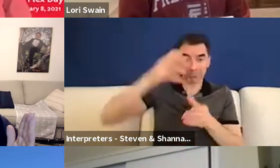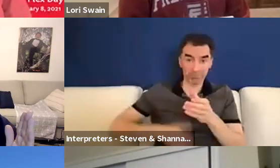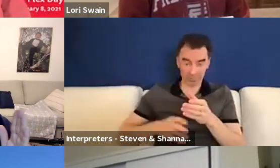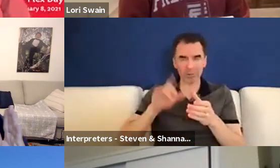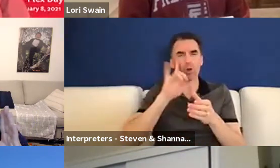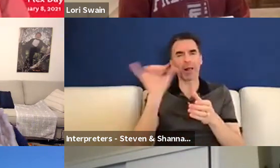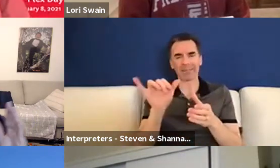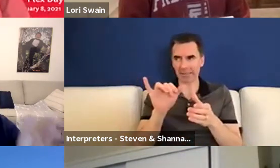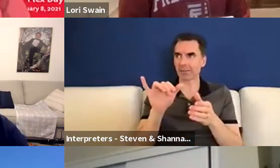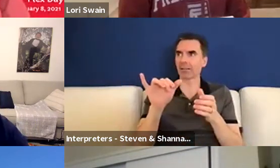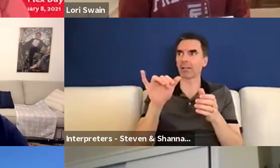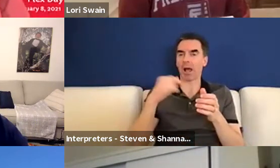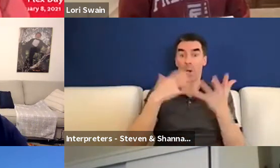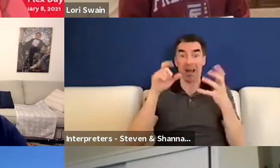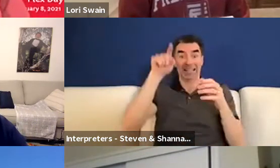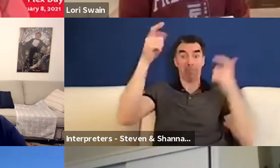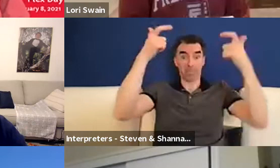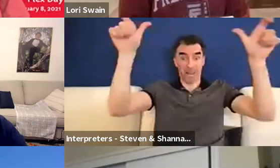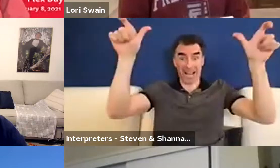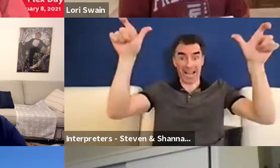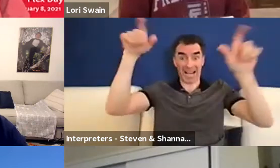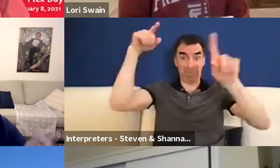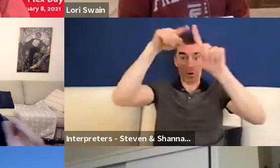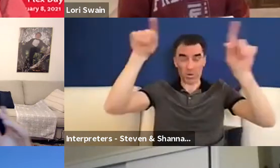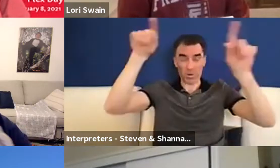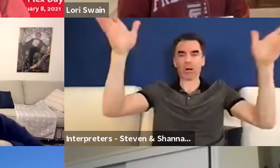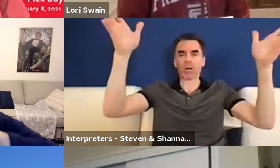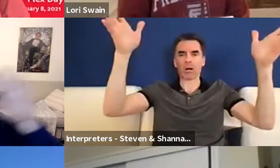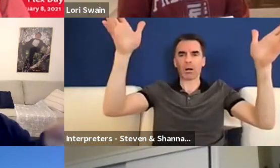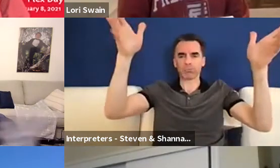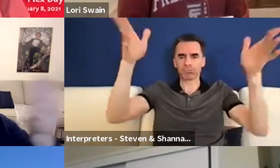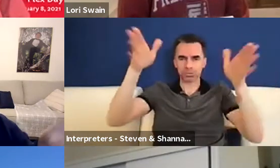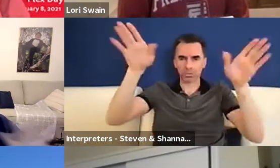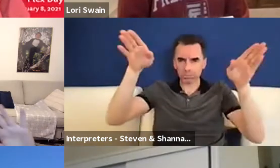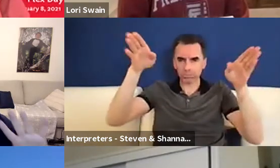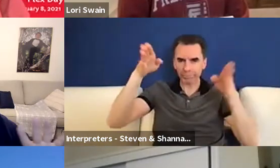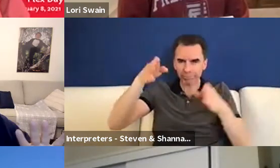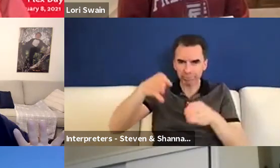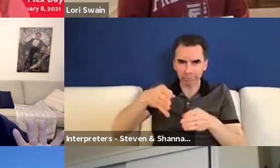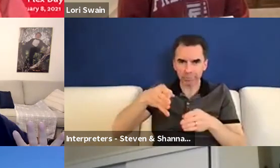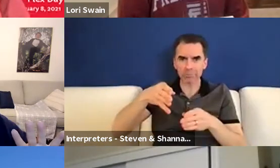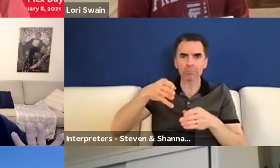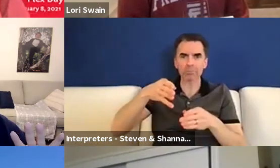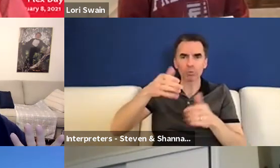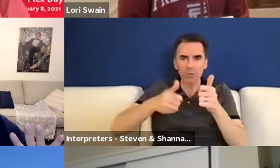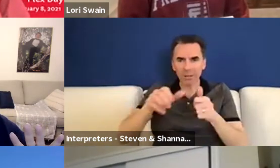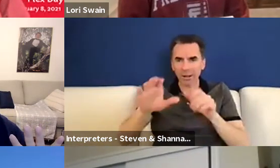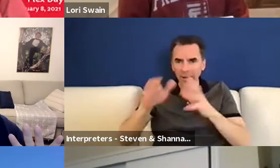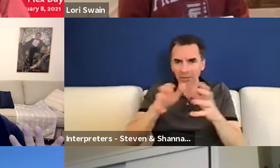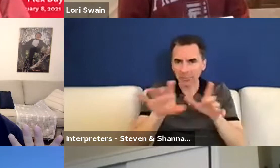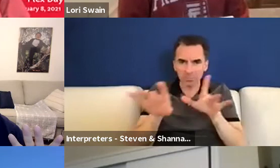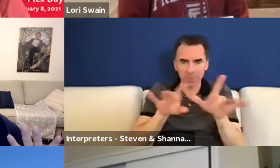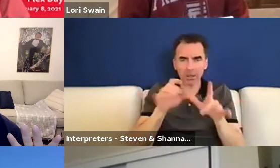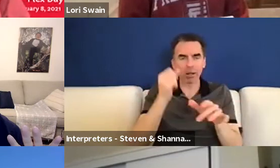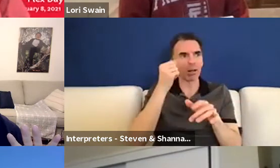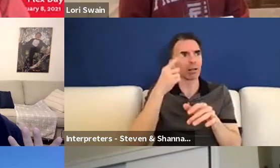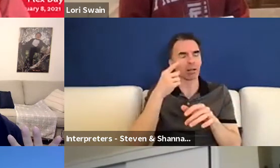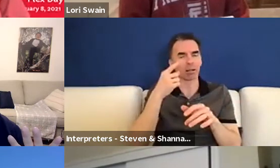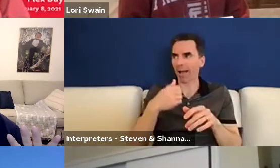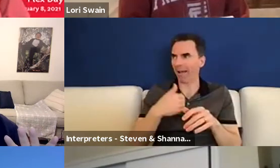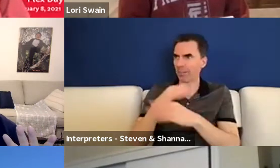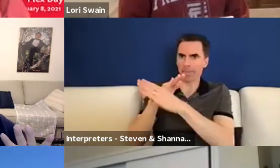way. But if we talk about technology, you need to break those barriers of divisions and departments. And that's kind of hard to do,